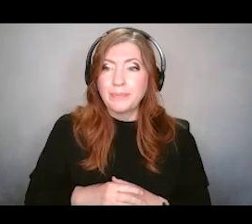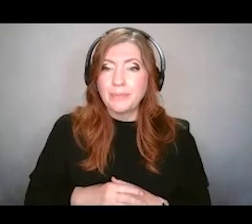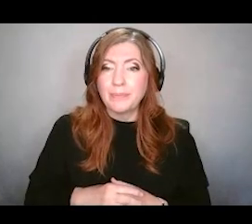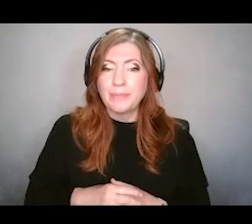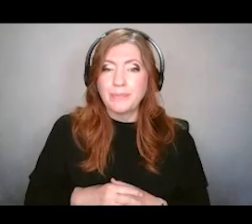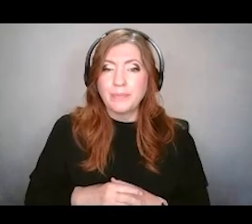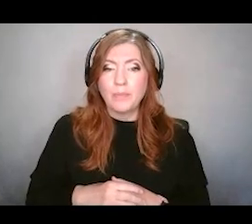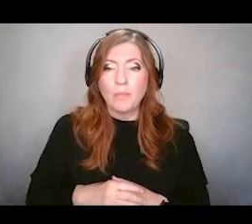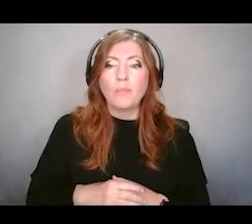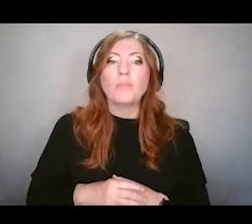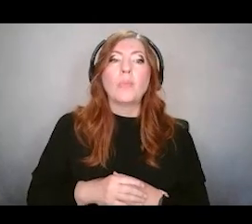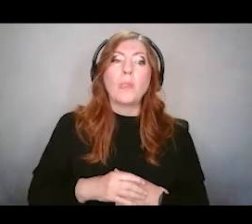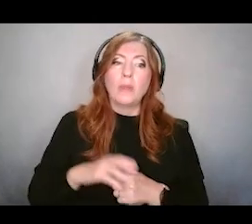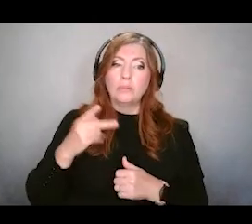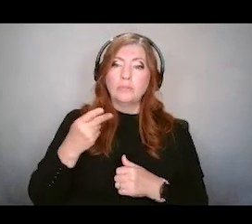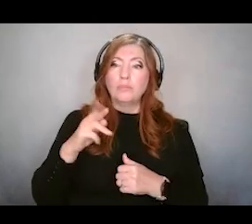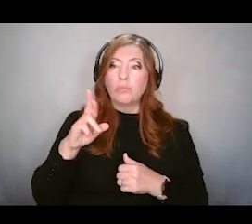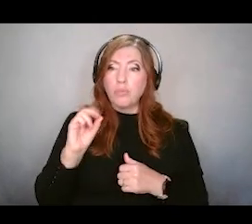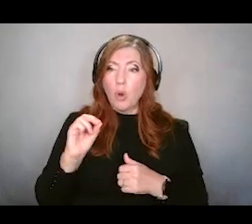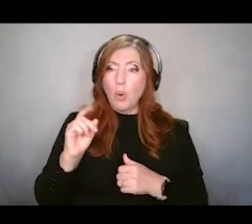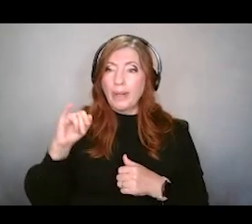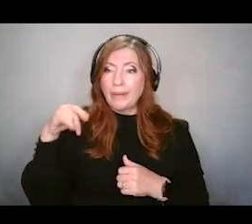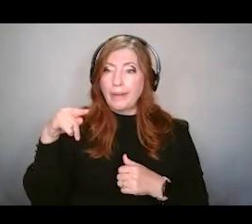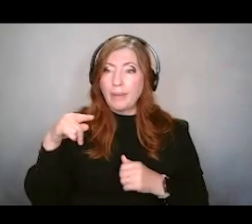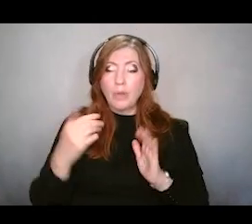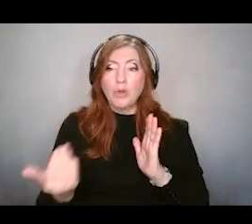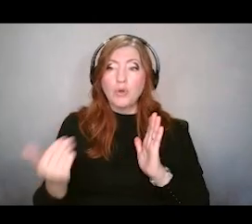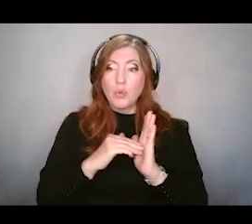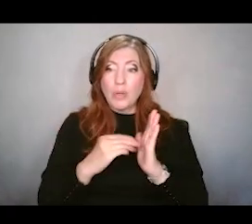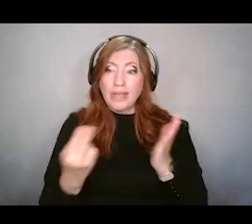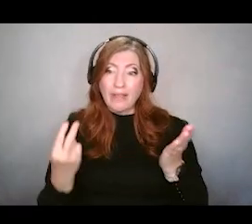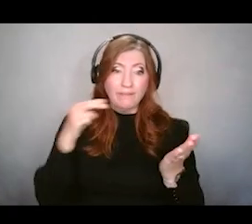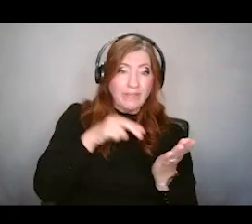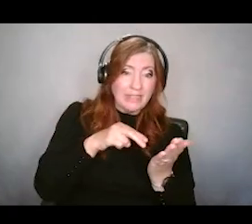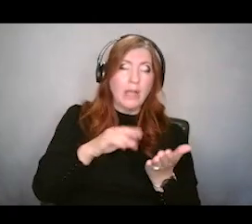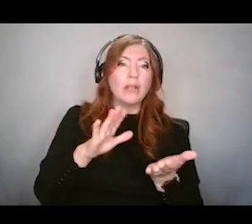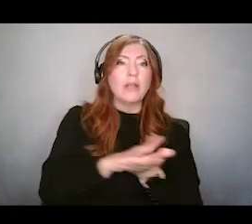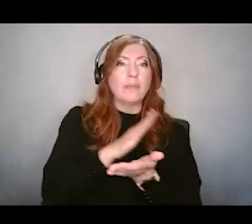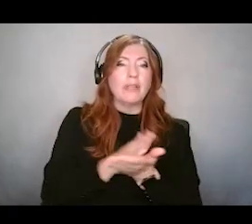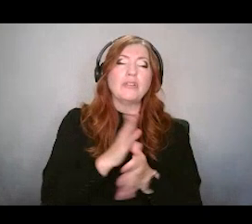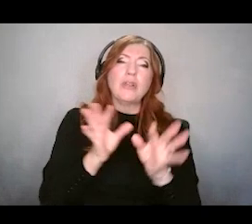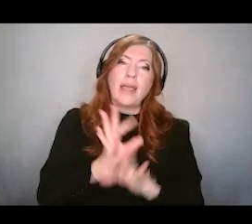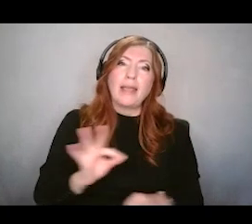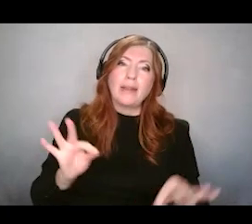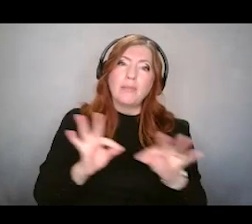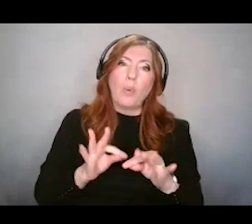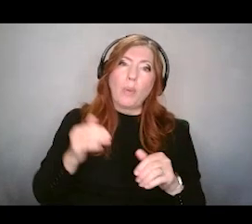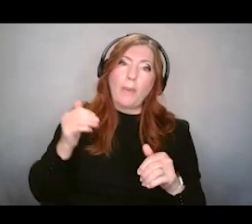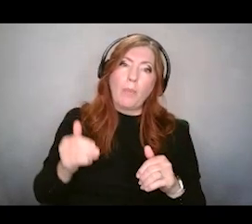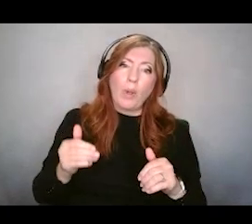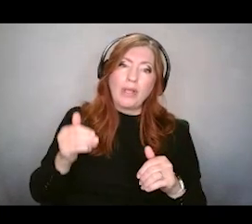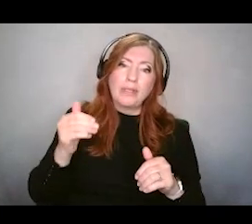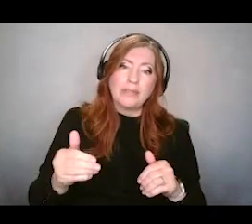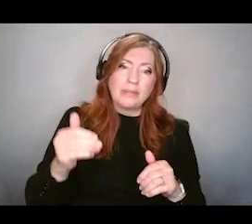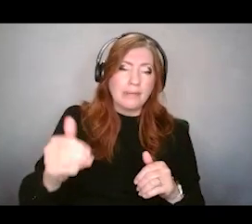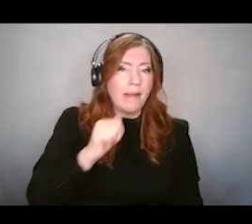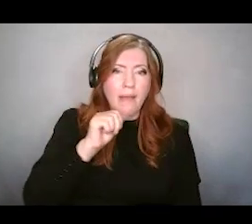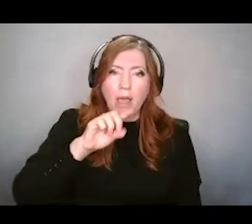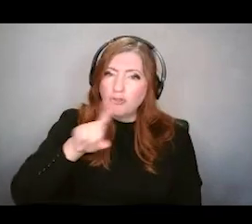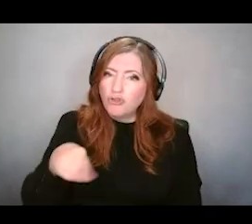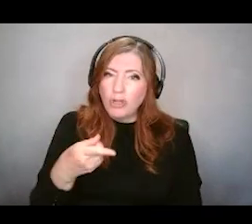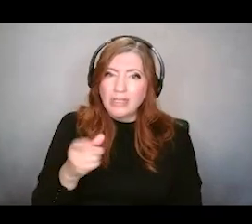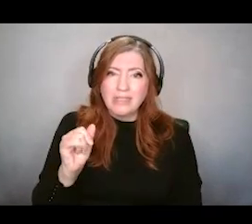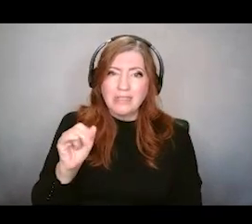Pro Tip: Revisit documentation at key points – not just at intake. Eligibility documentation